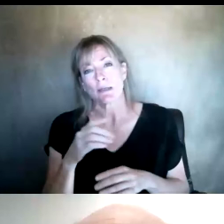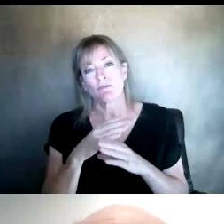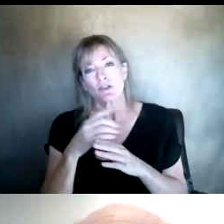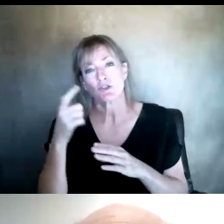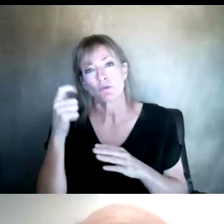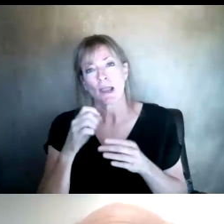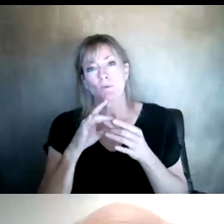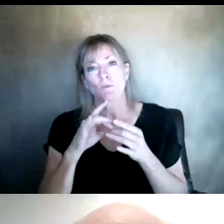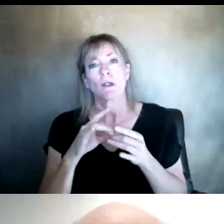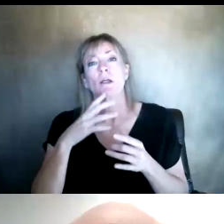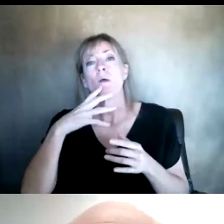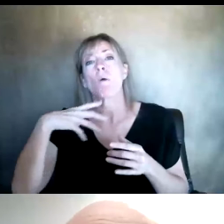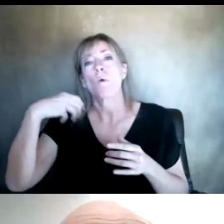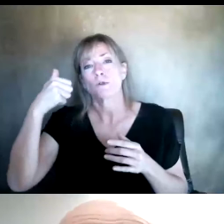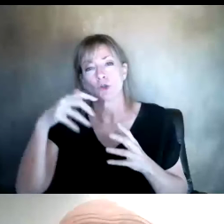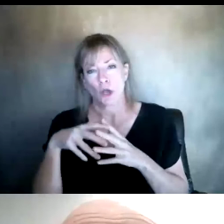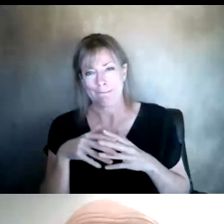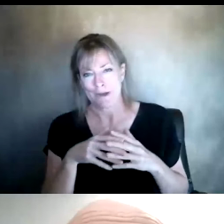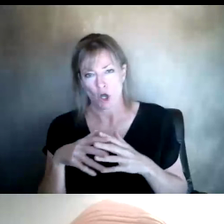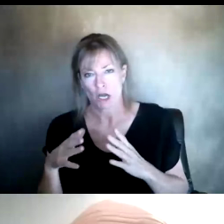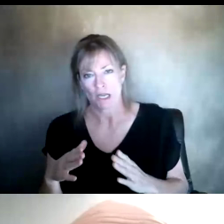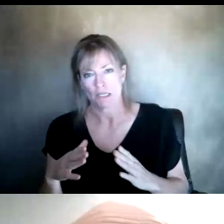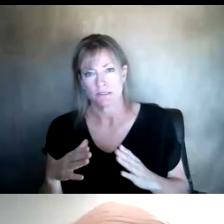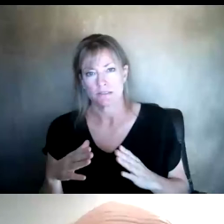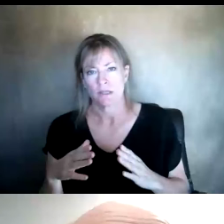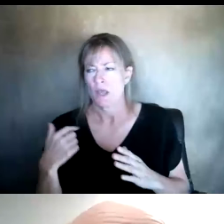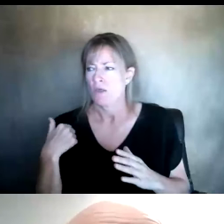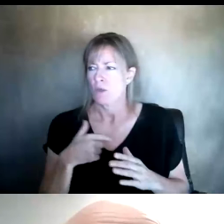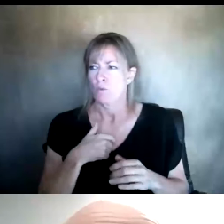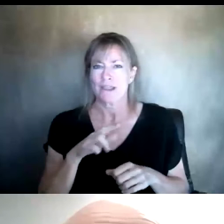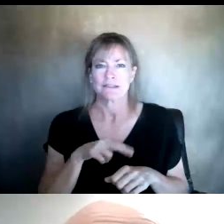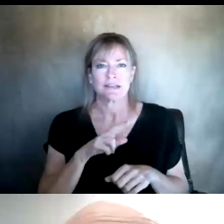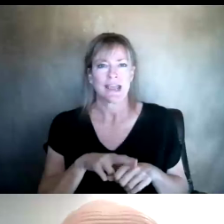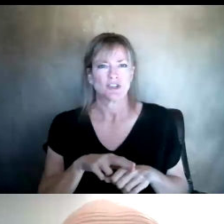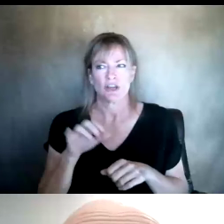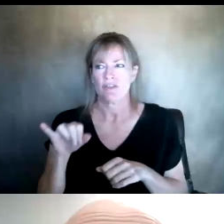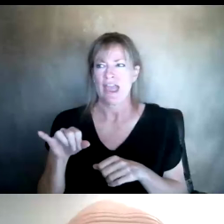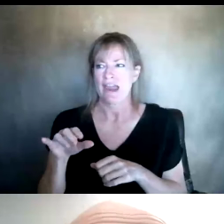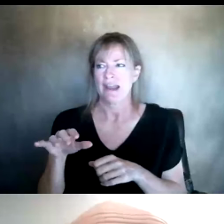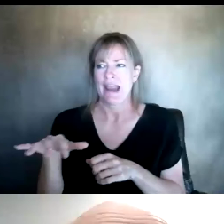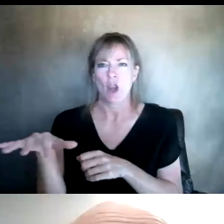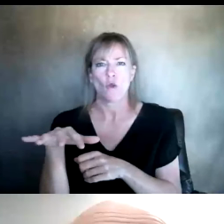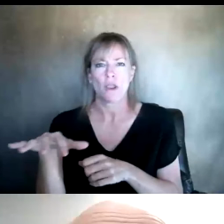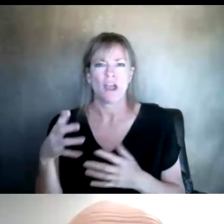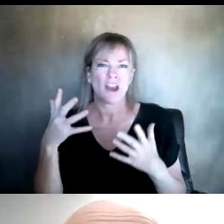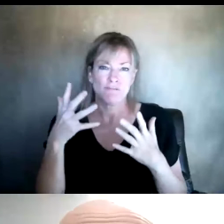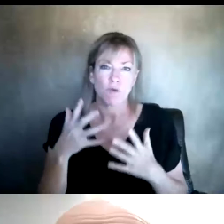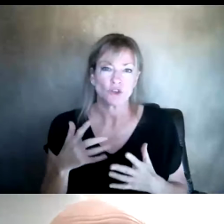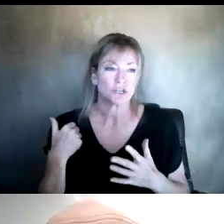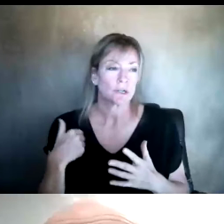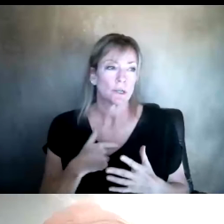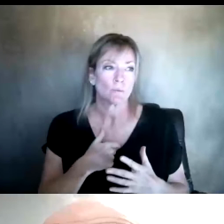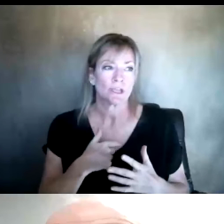AMONG OLDER AMERICANS. AN AREA THAT WE AS A NATION HAVE NOT